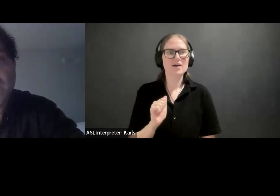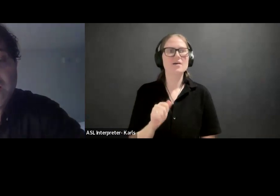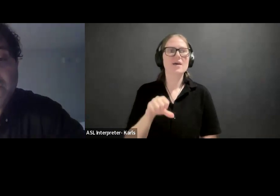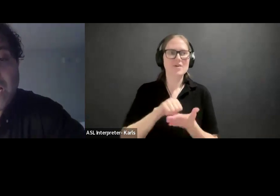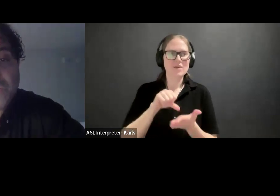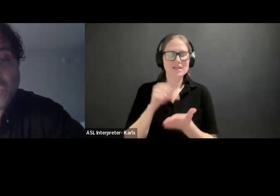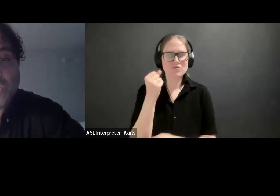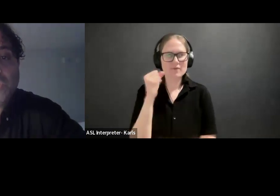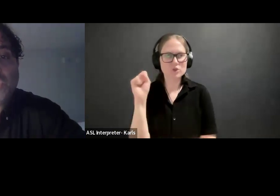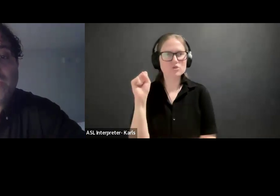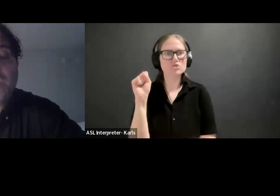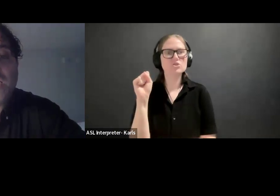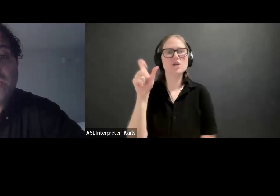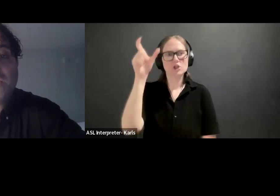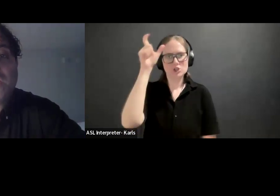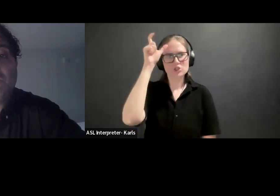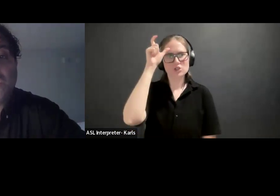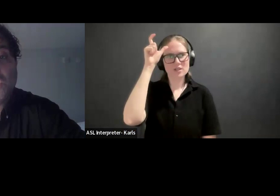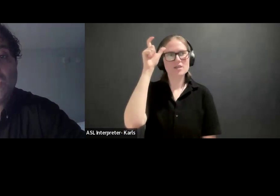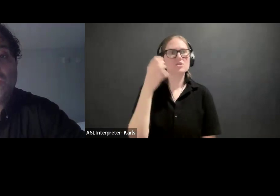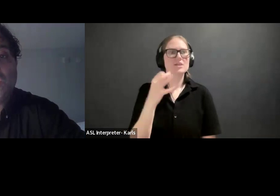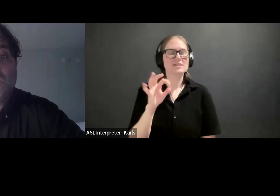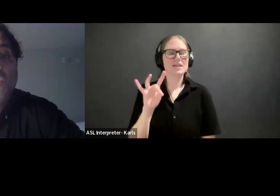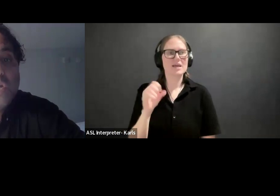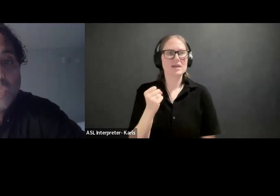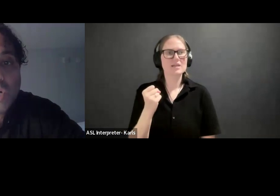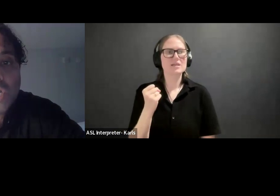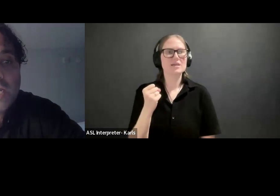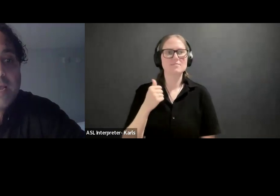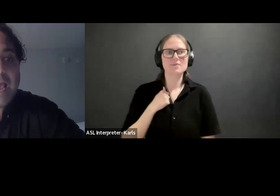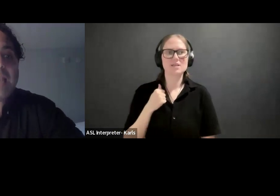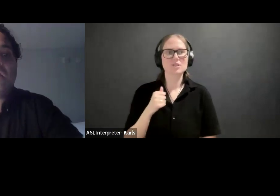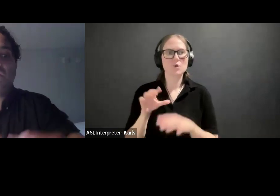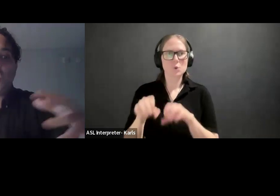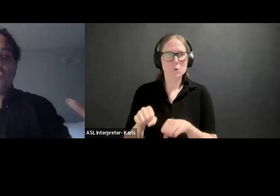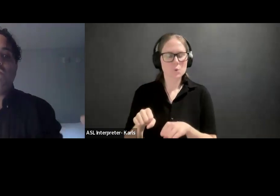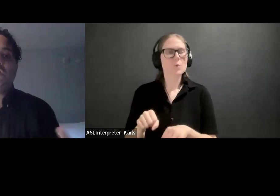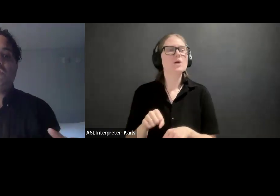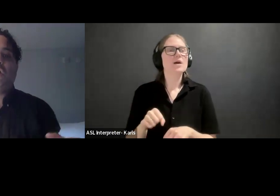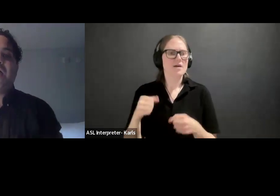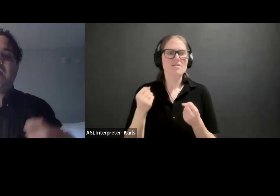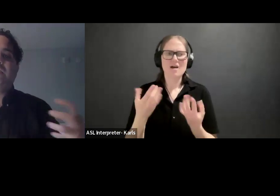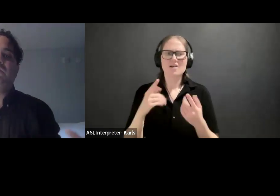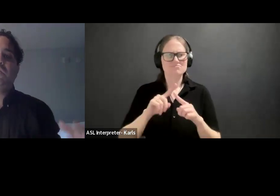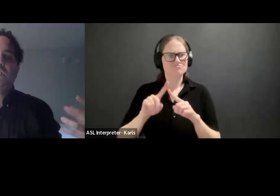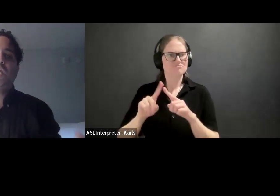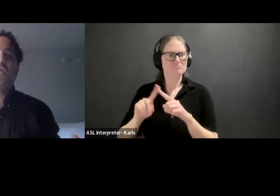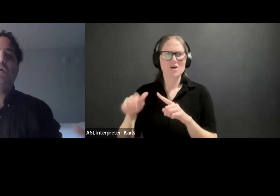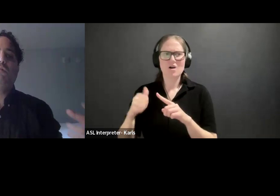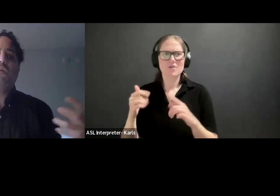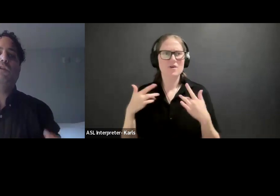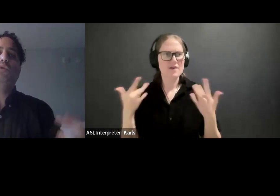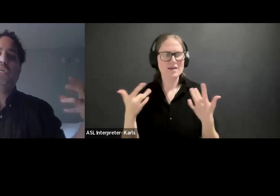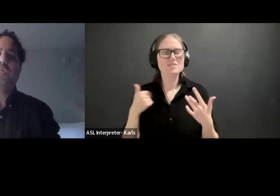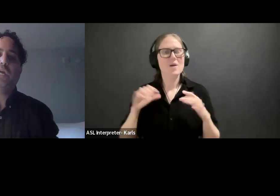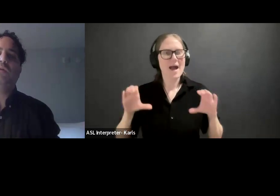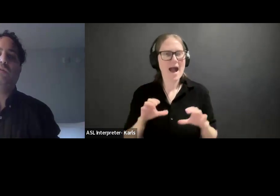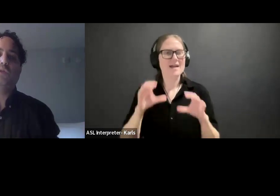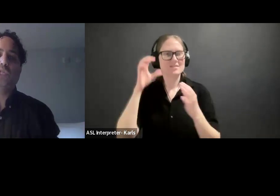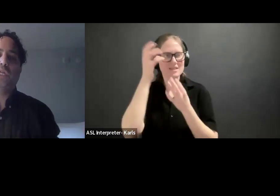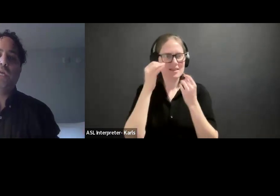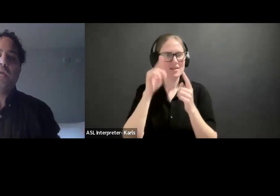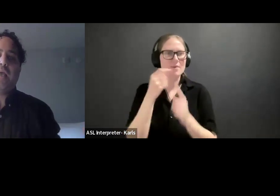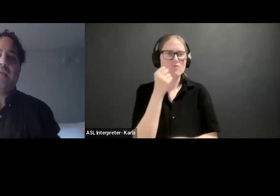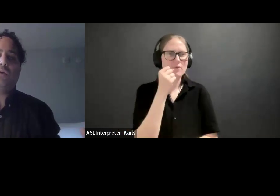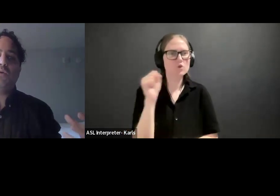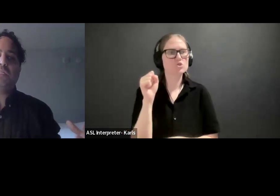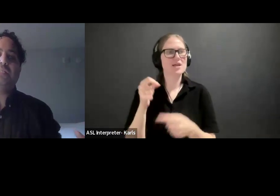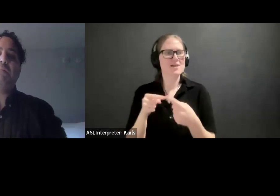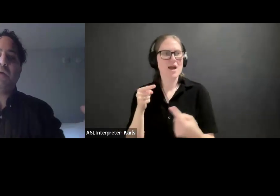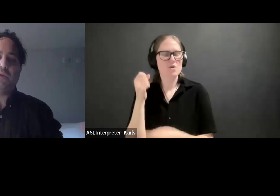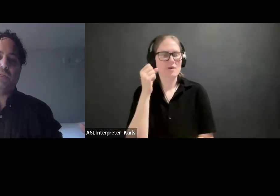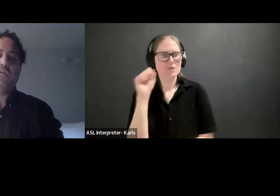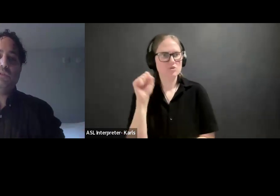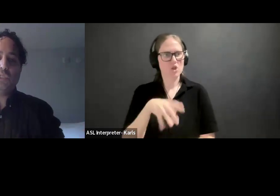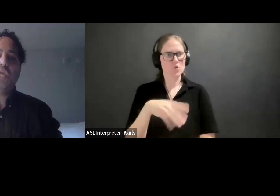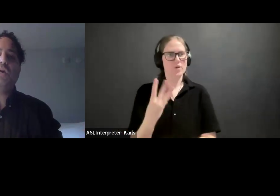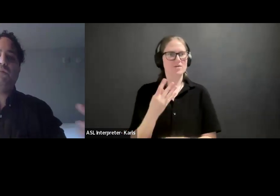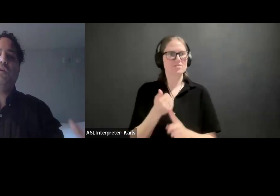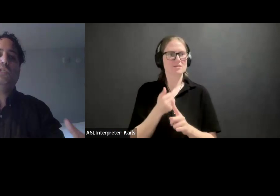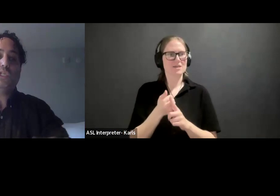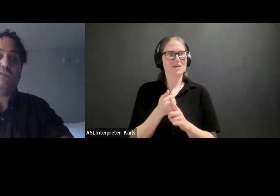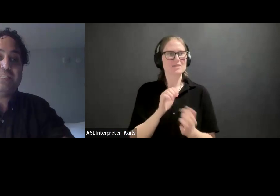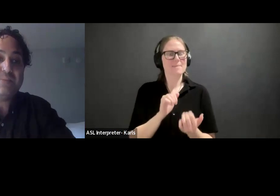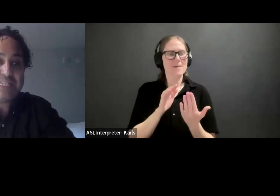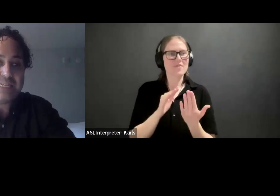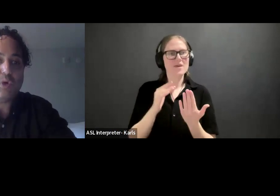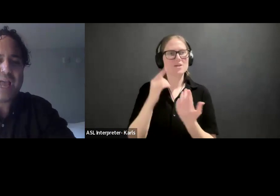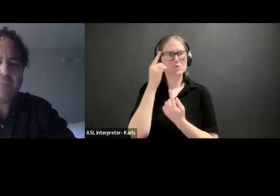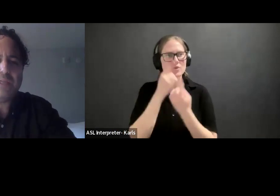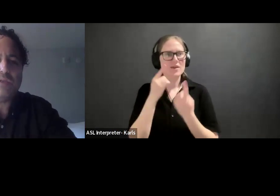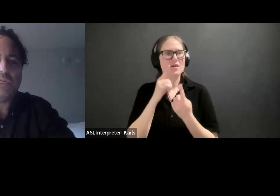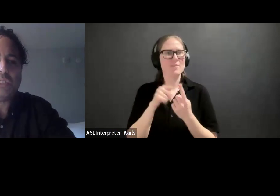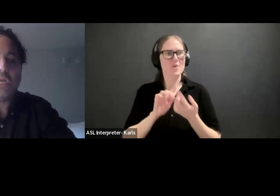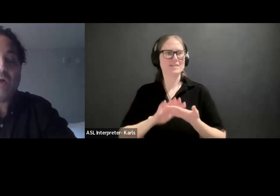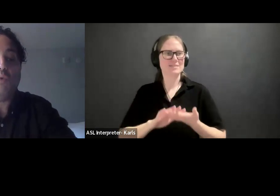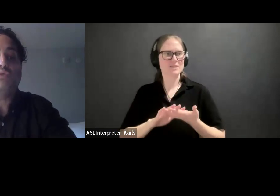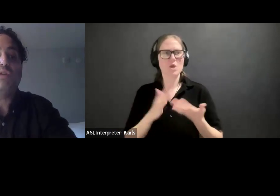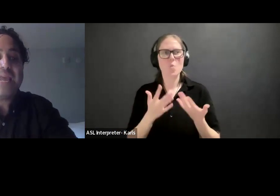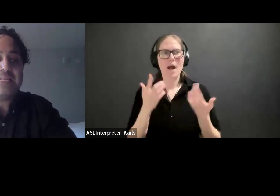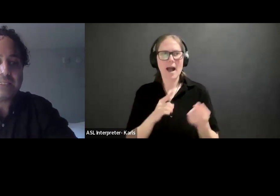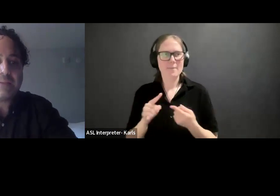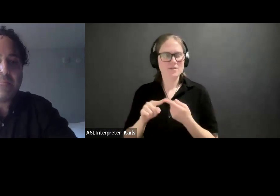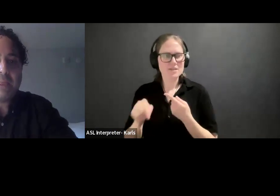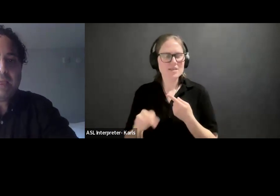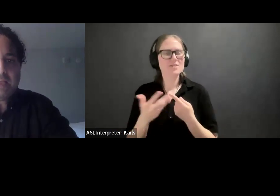And we have the Turkish 1980s military coup in Turkey and a lot of other events. So I'm actively thinking of revolution and counter revolution and queerness is a method to think of the question of intimacy. What happened to this and what remains.